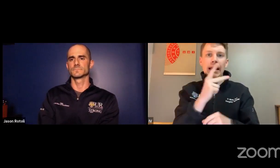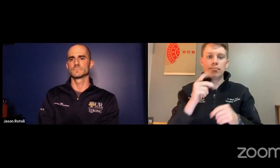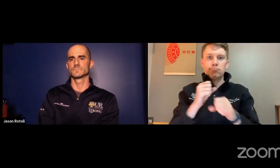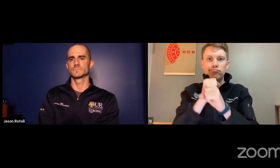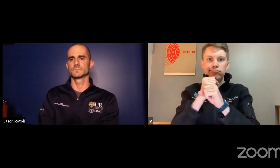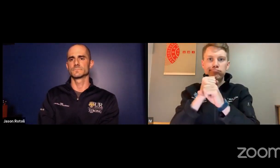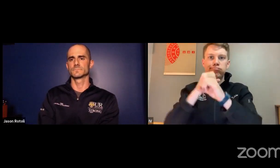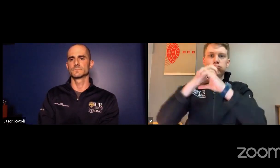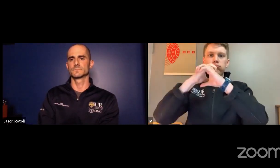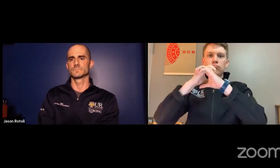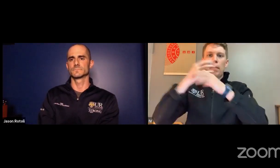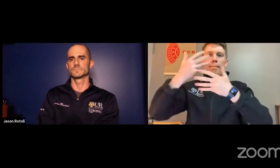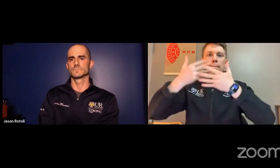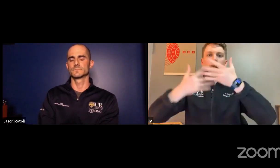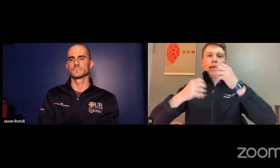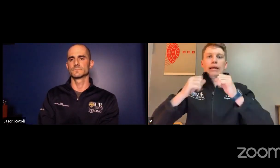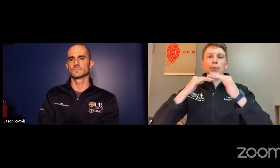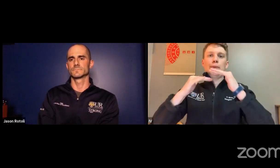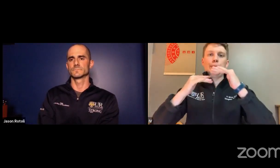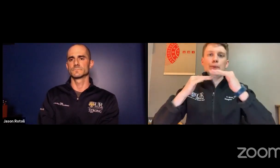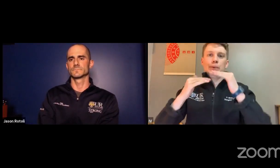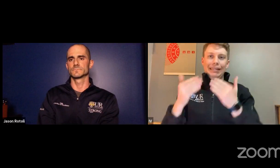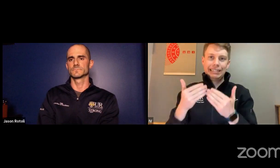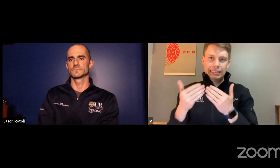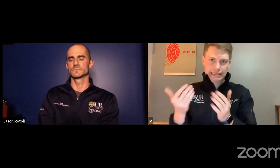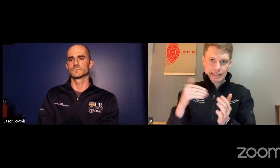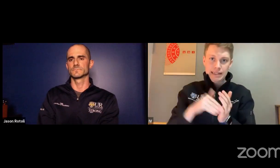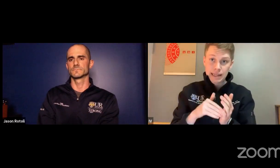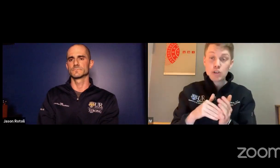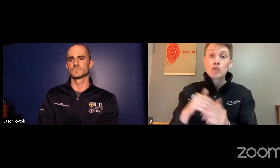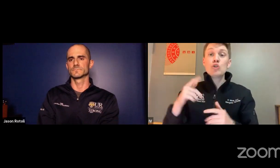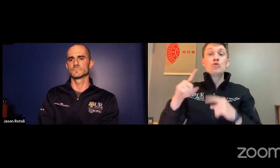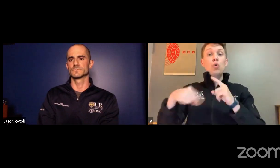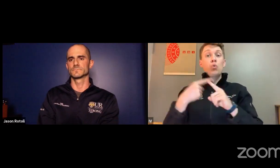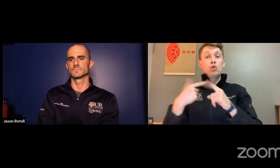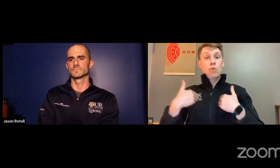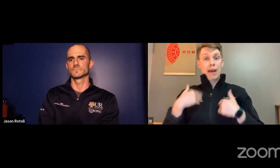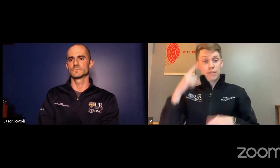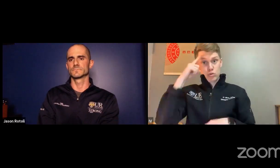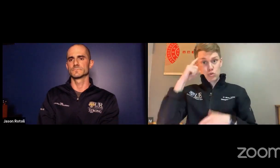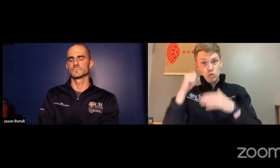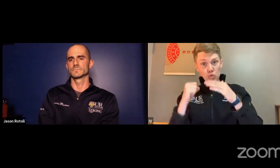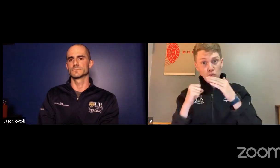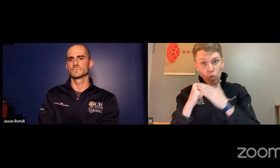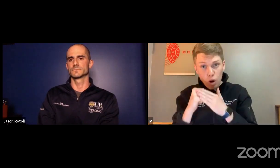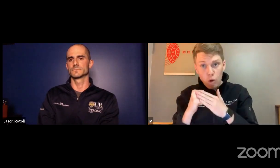Which causes blood to have problems flowing through freely. If you do not have blood flow to